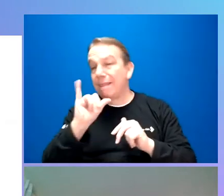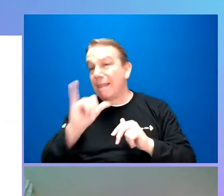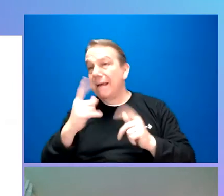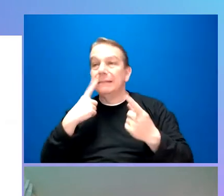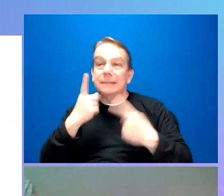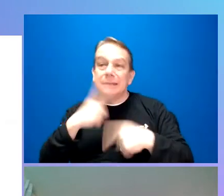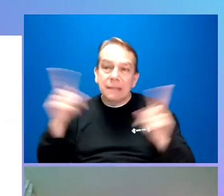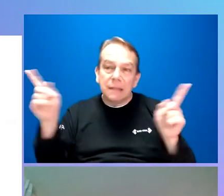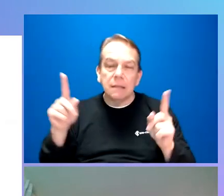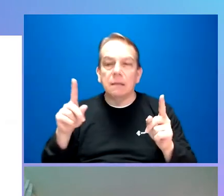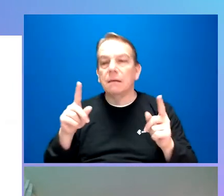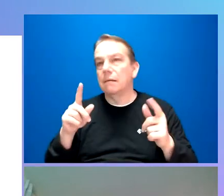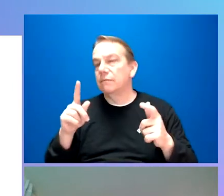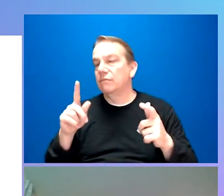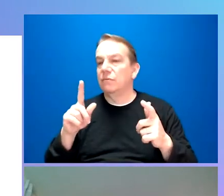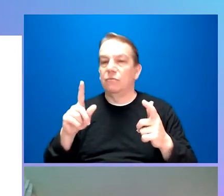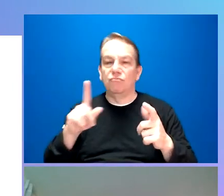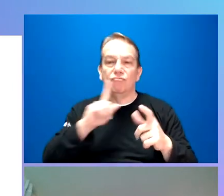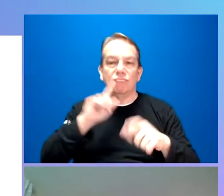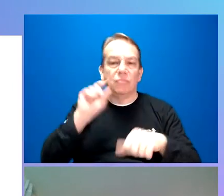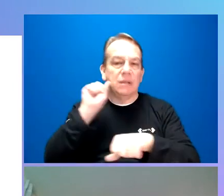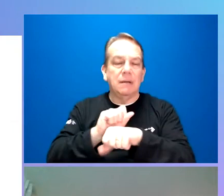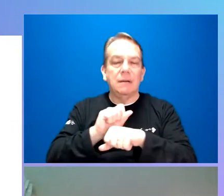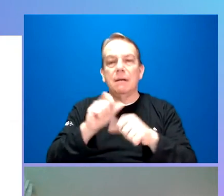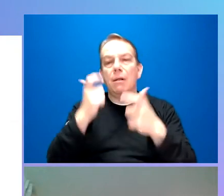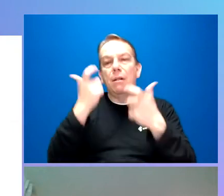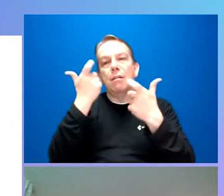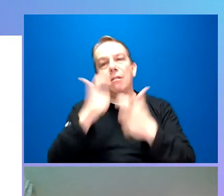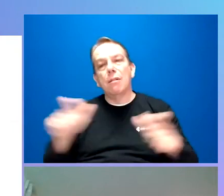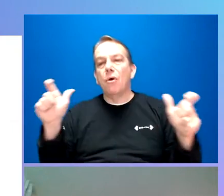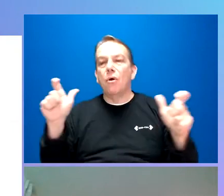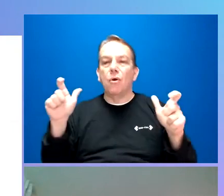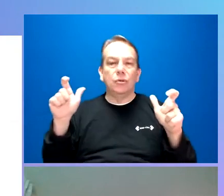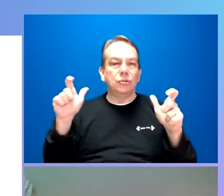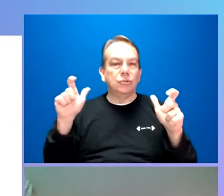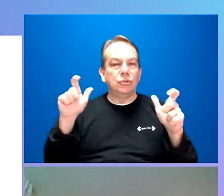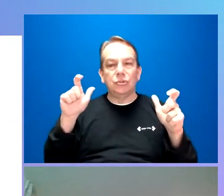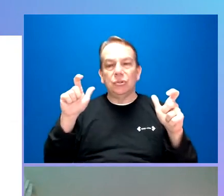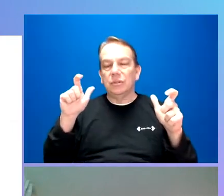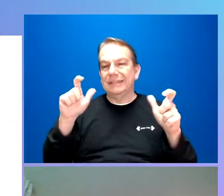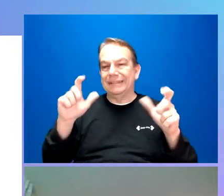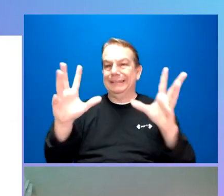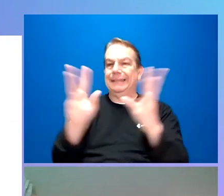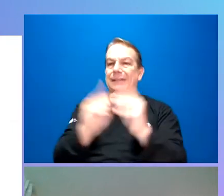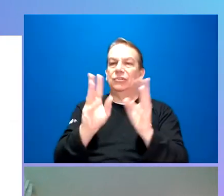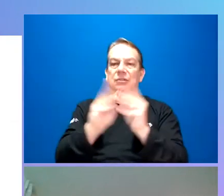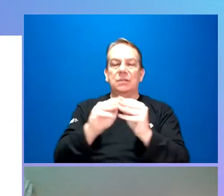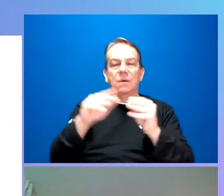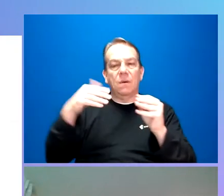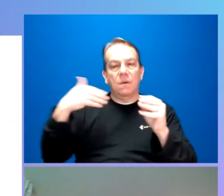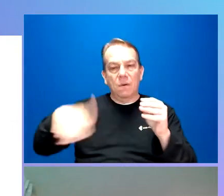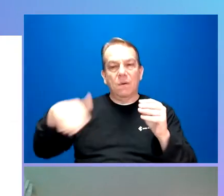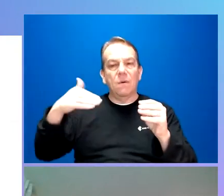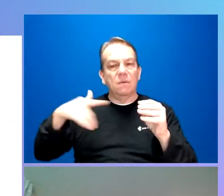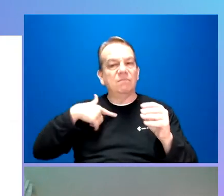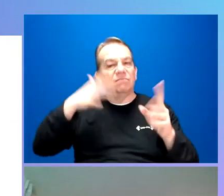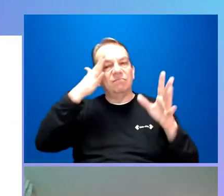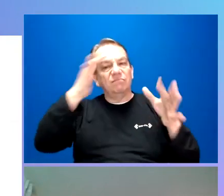enterprise wide, um, uh,